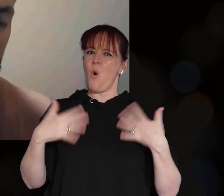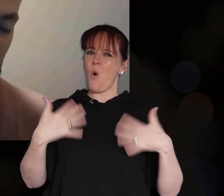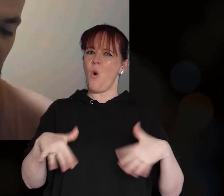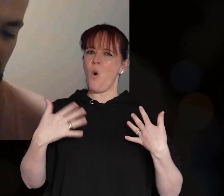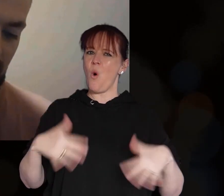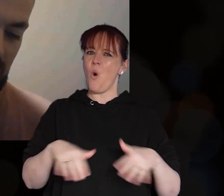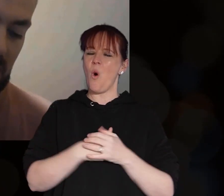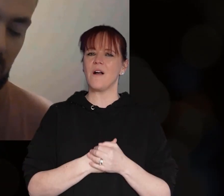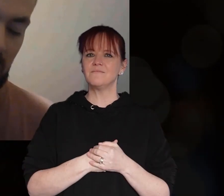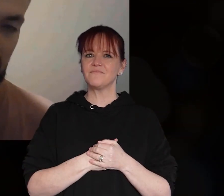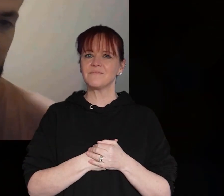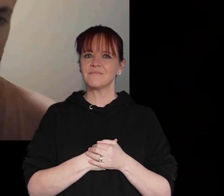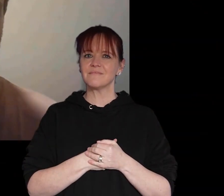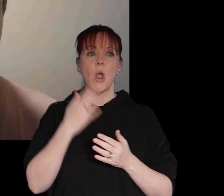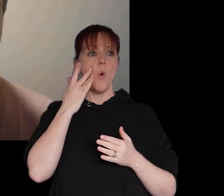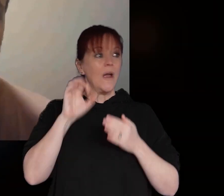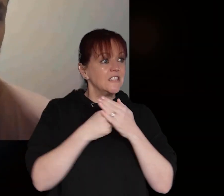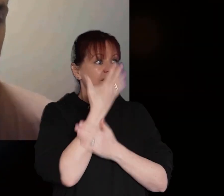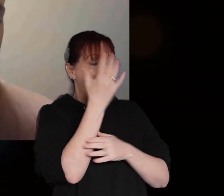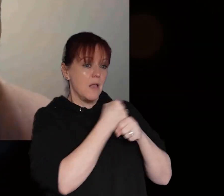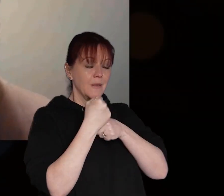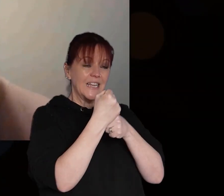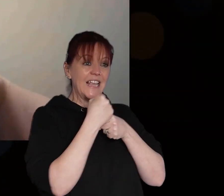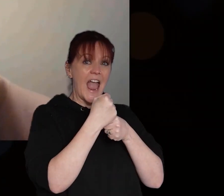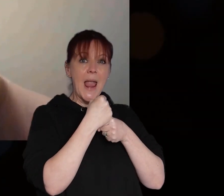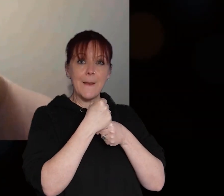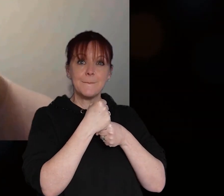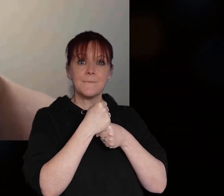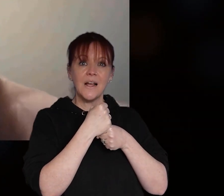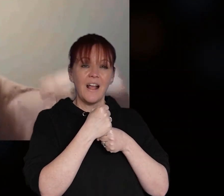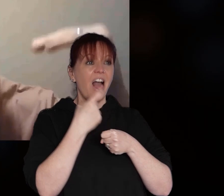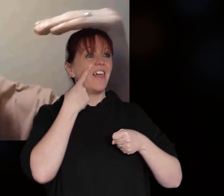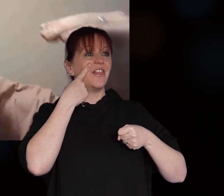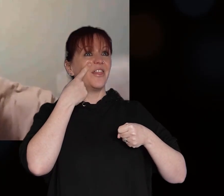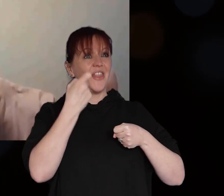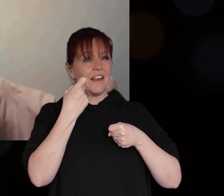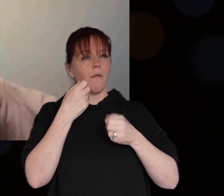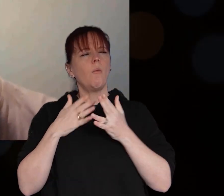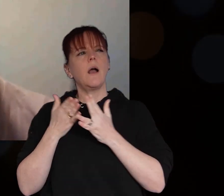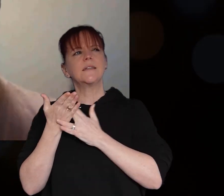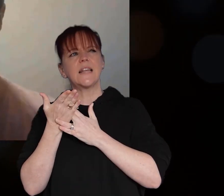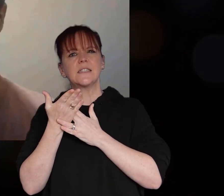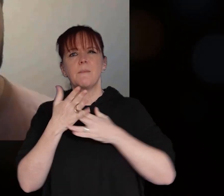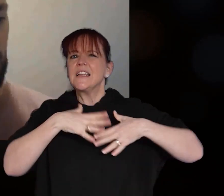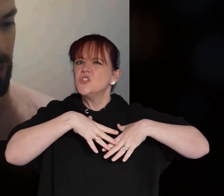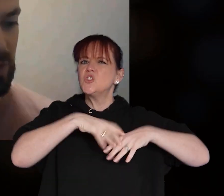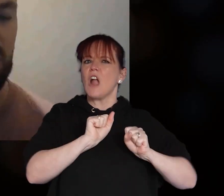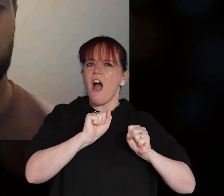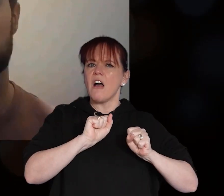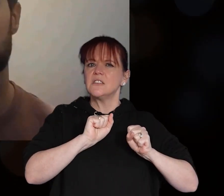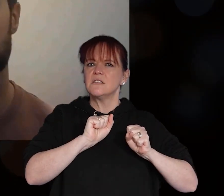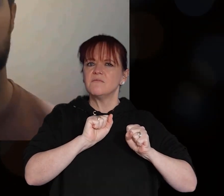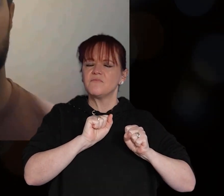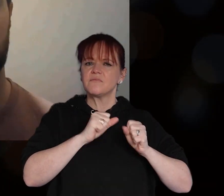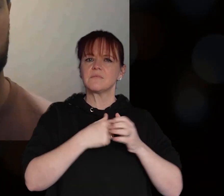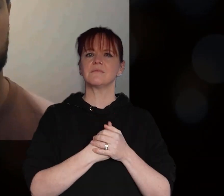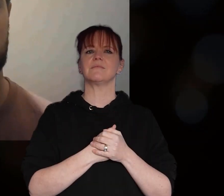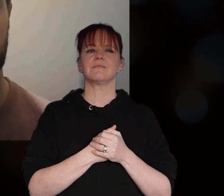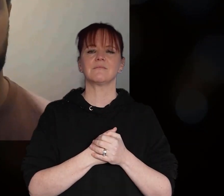If we think about this early enough in the process, we can push that bar even higher and reach more of our target audience